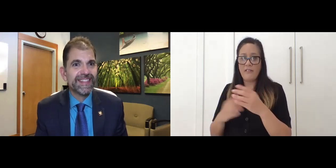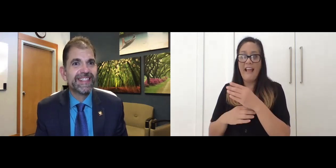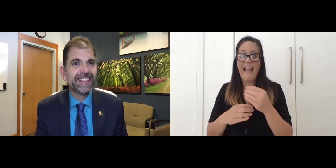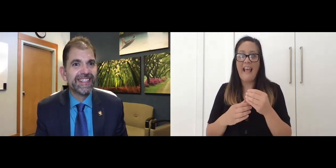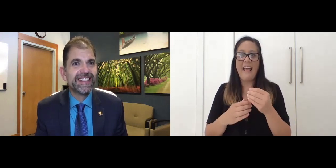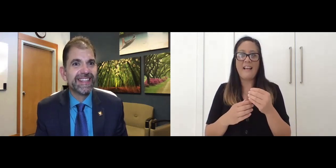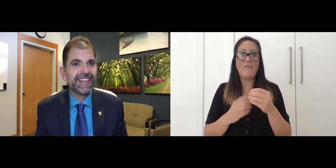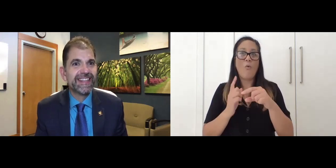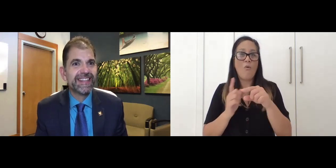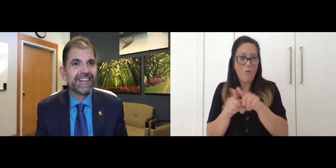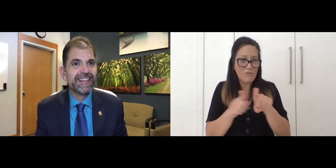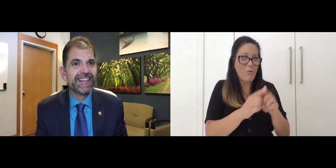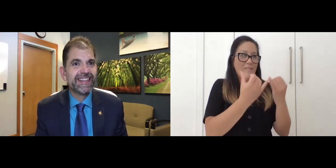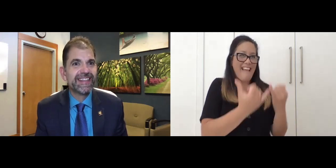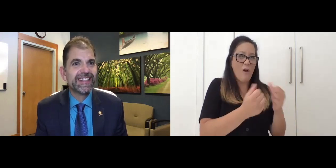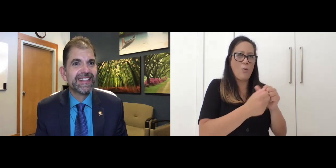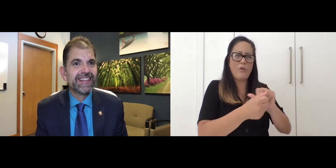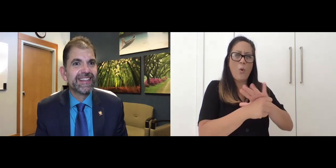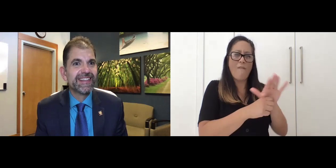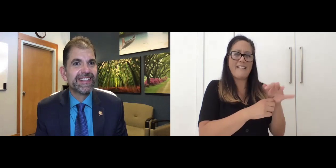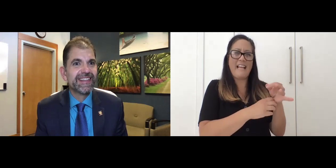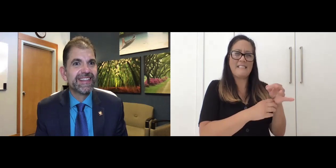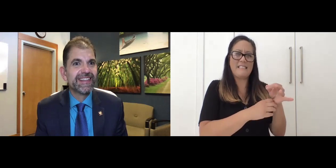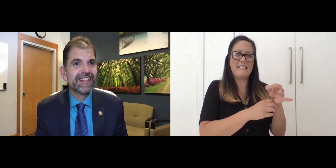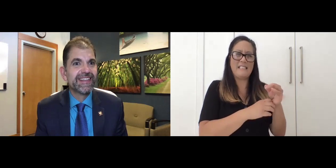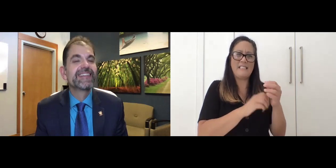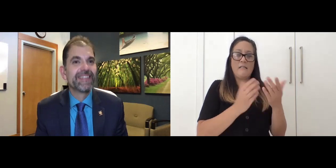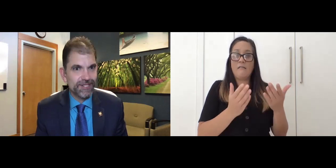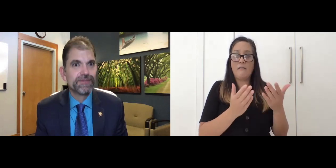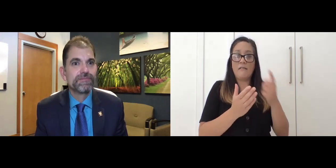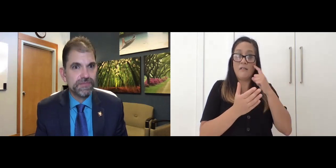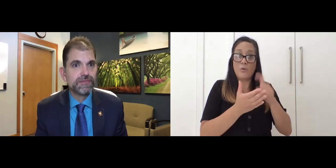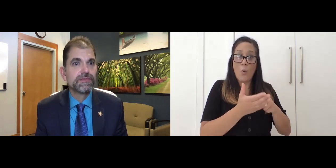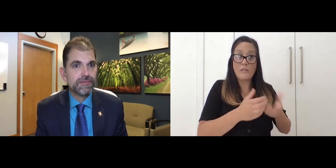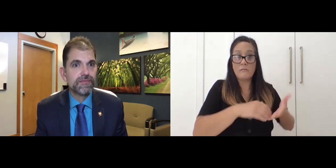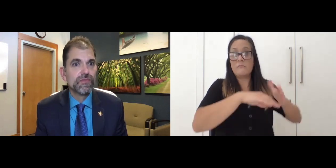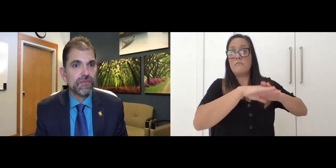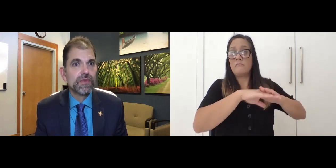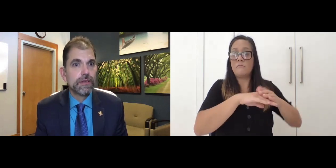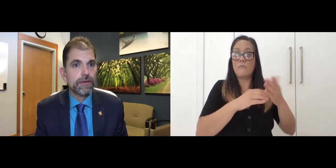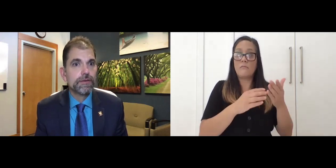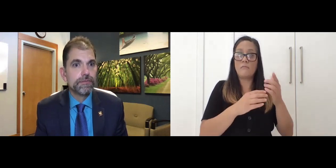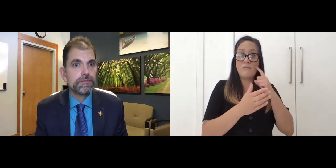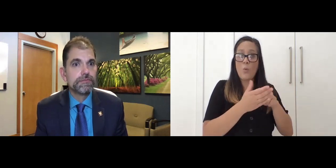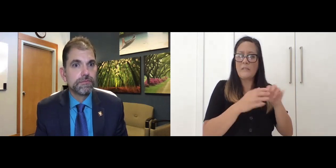and depression in general, and also if you could comment on now with the COVID virus. Do you see an